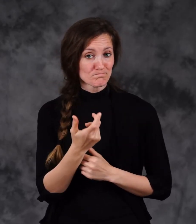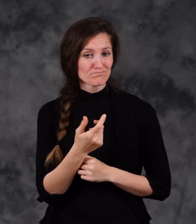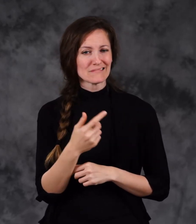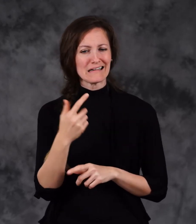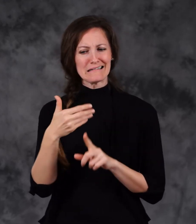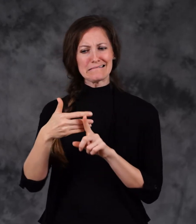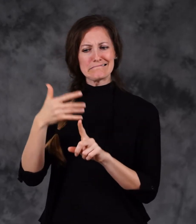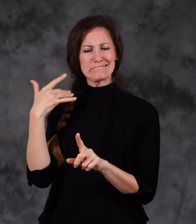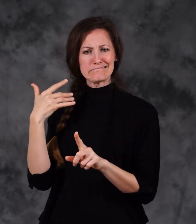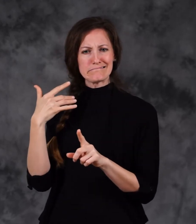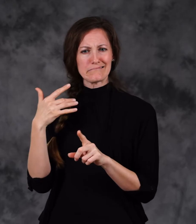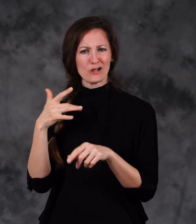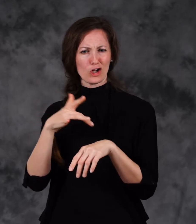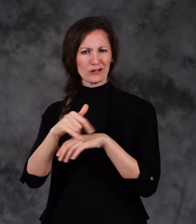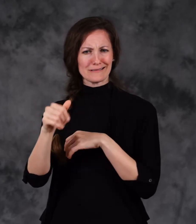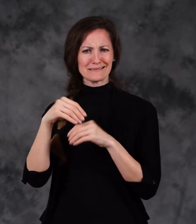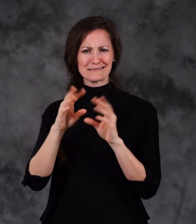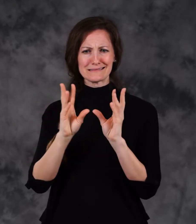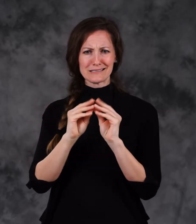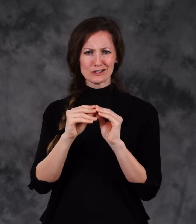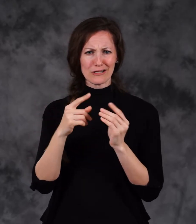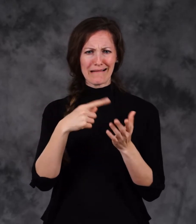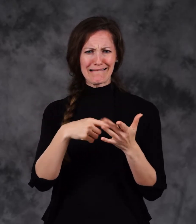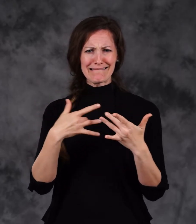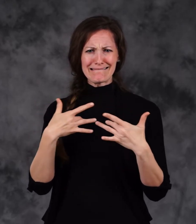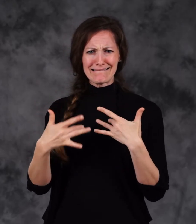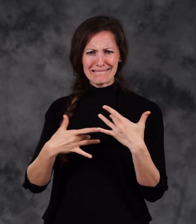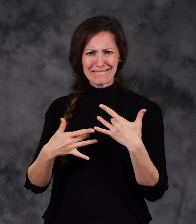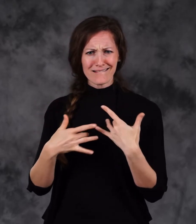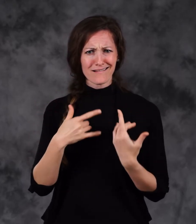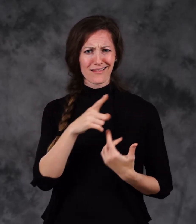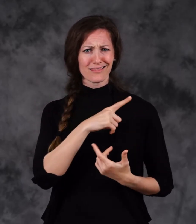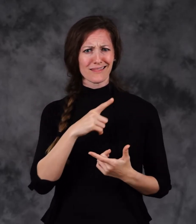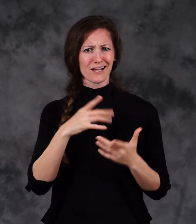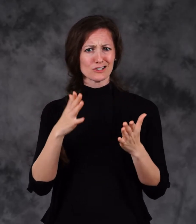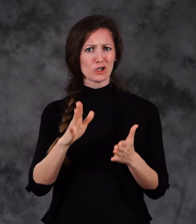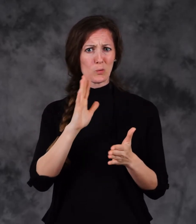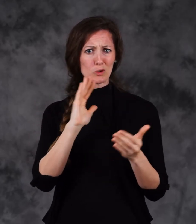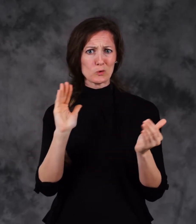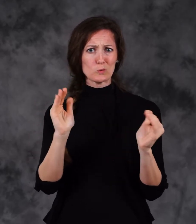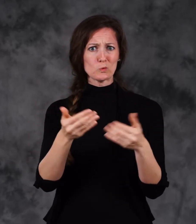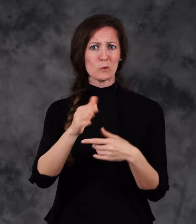Early in the session, we were worried that the Legislature would introduce